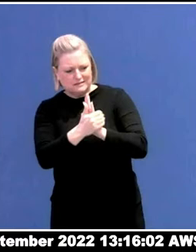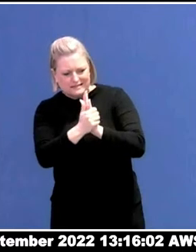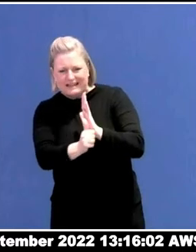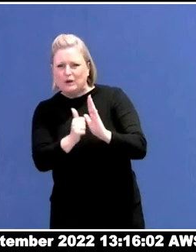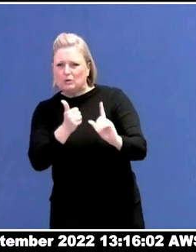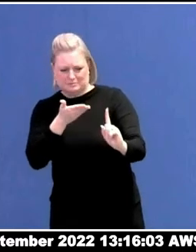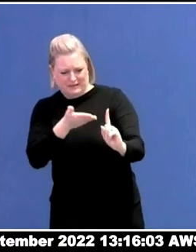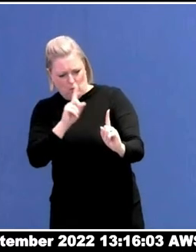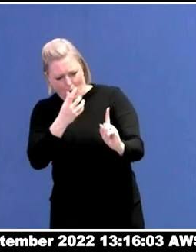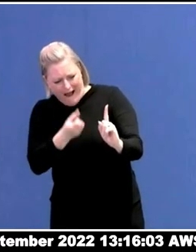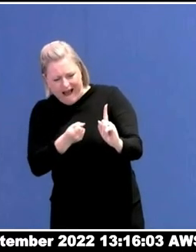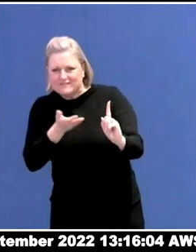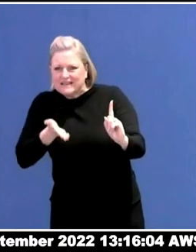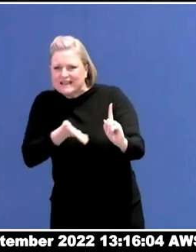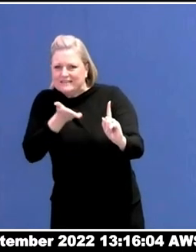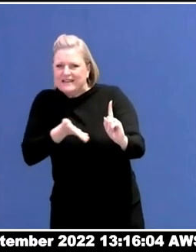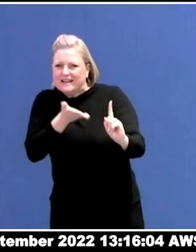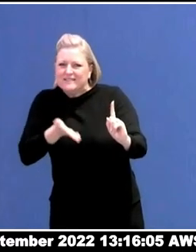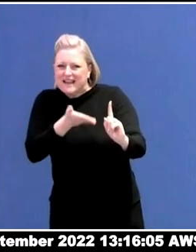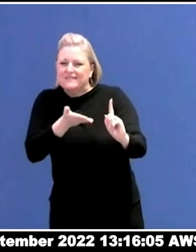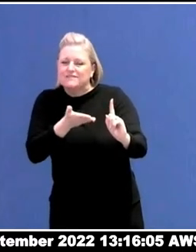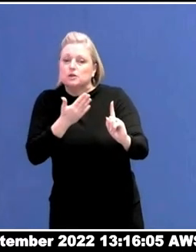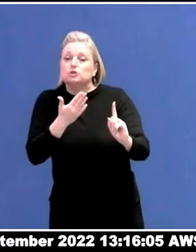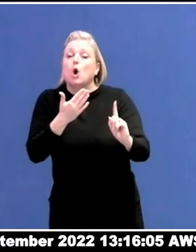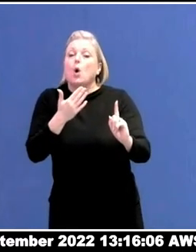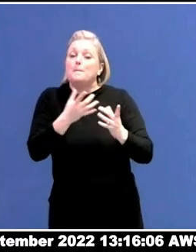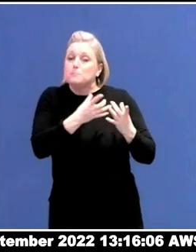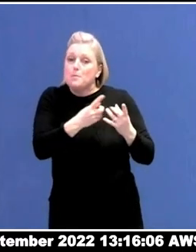of the youth detention centre or prison. That's not what's happening at the moment.